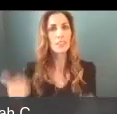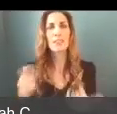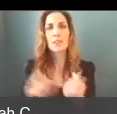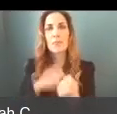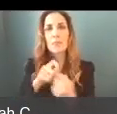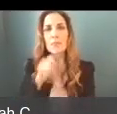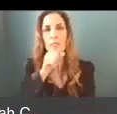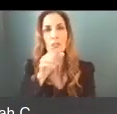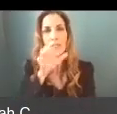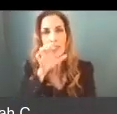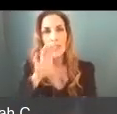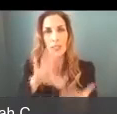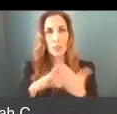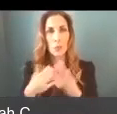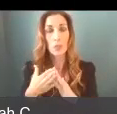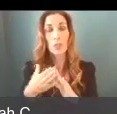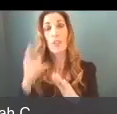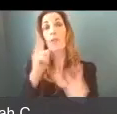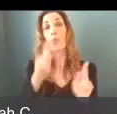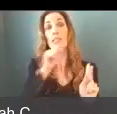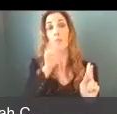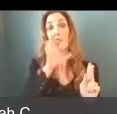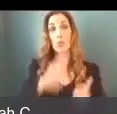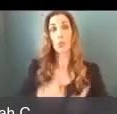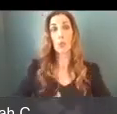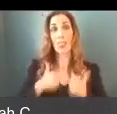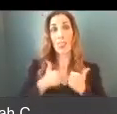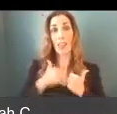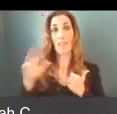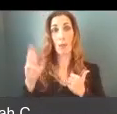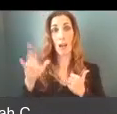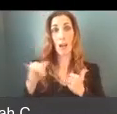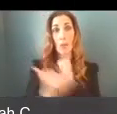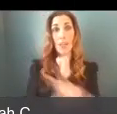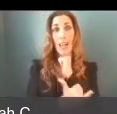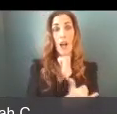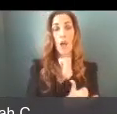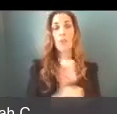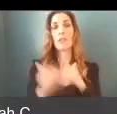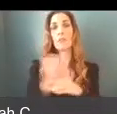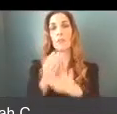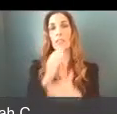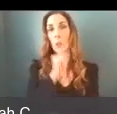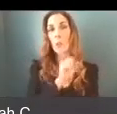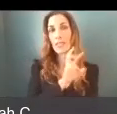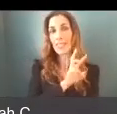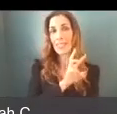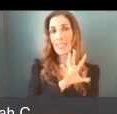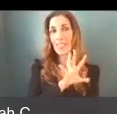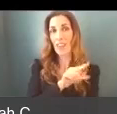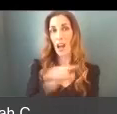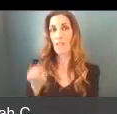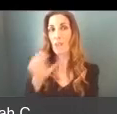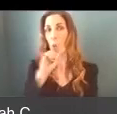For seniors who reside in Montgomery County that are between the age of 65 and 74 years of age,